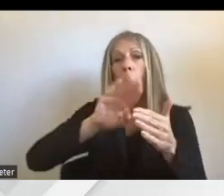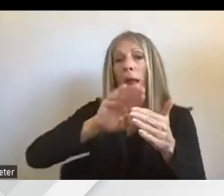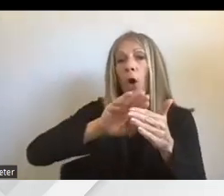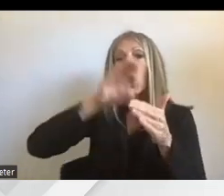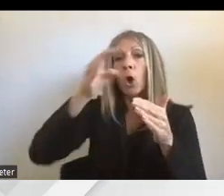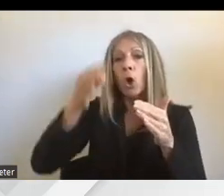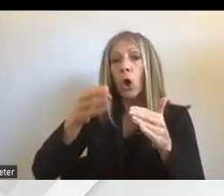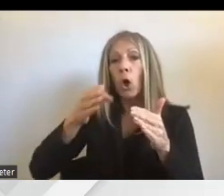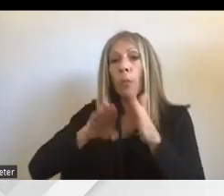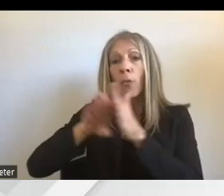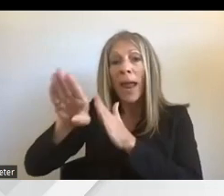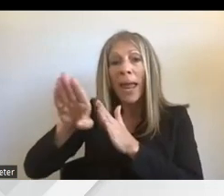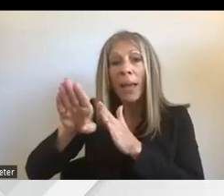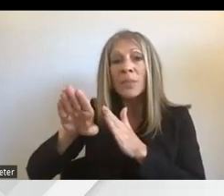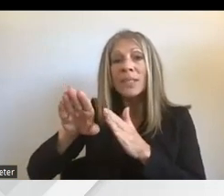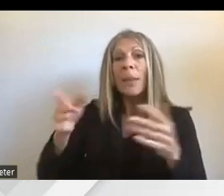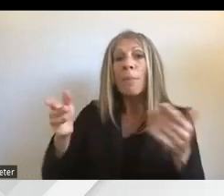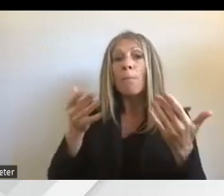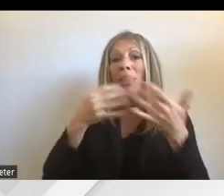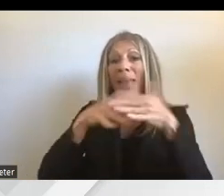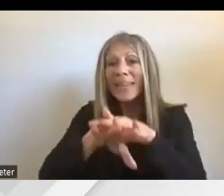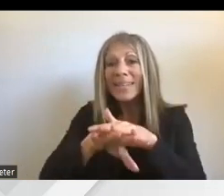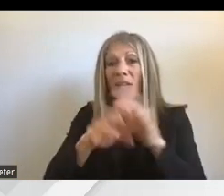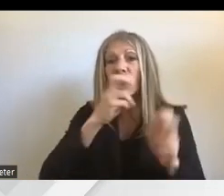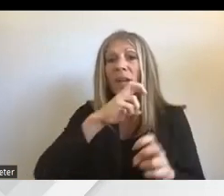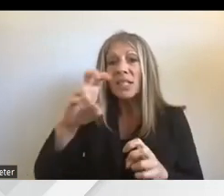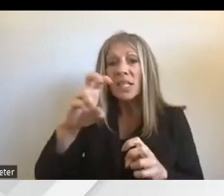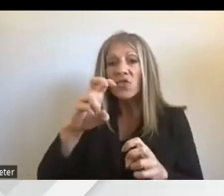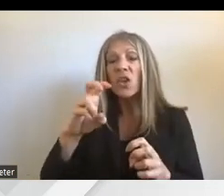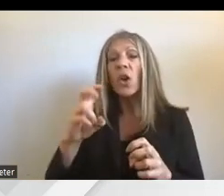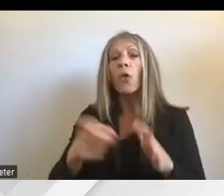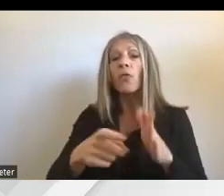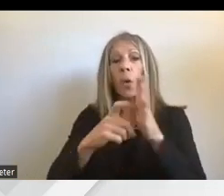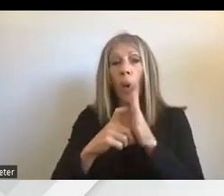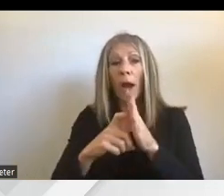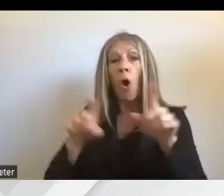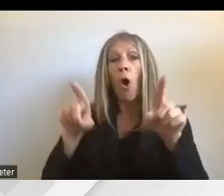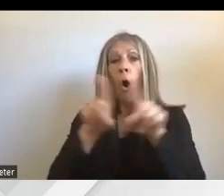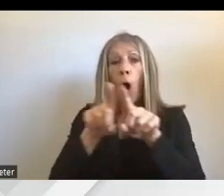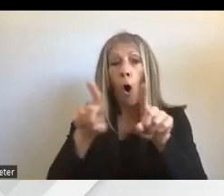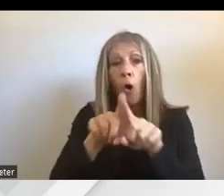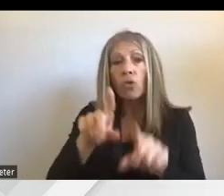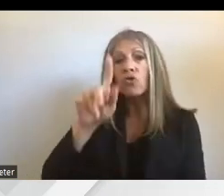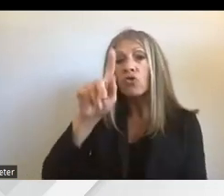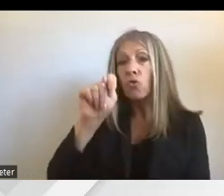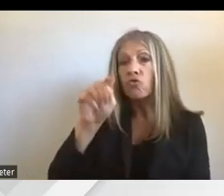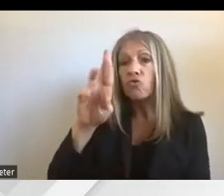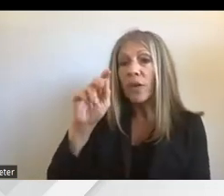blended transitions are required. We also clarified treatments required at crosswalks